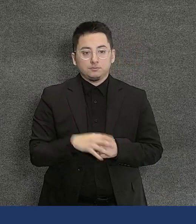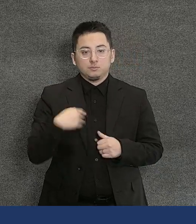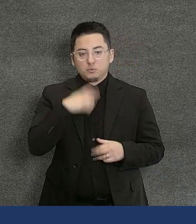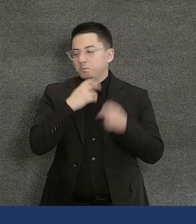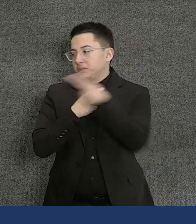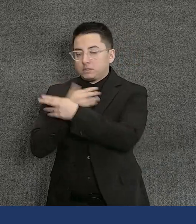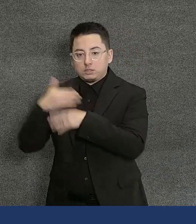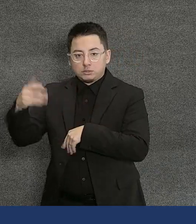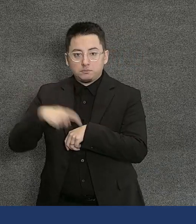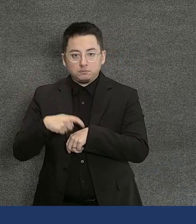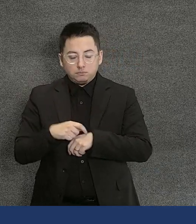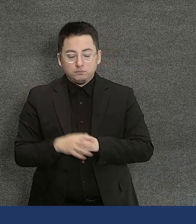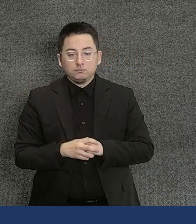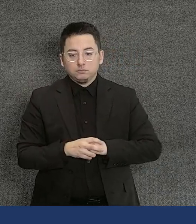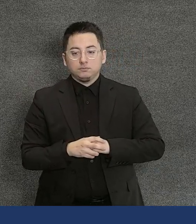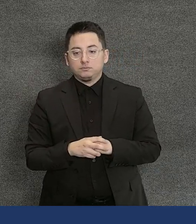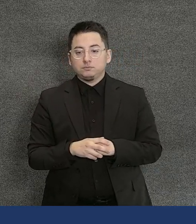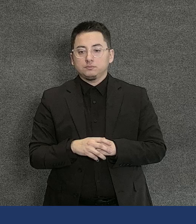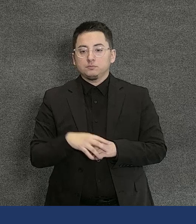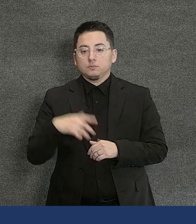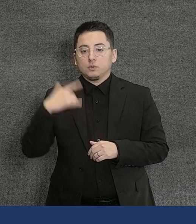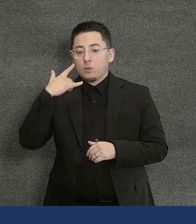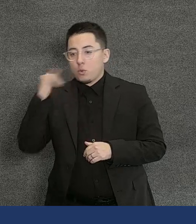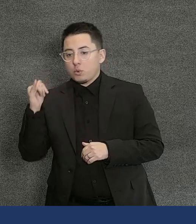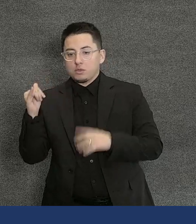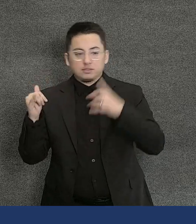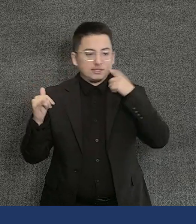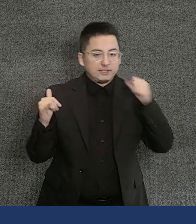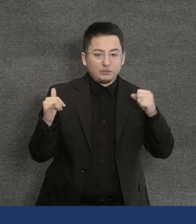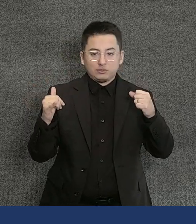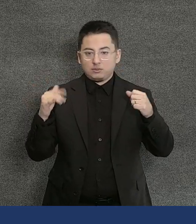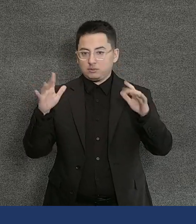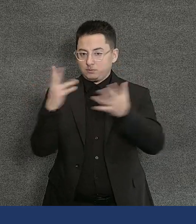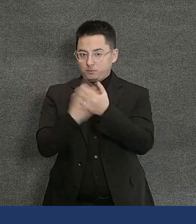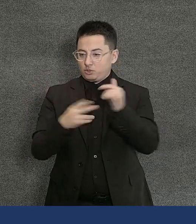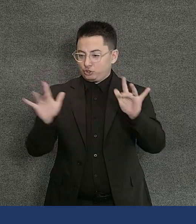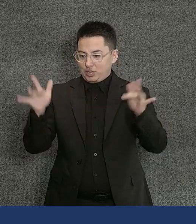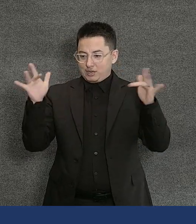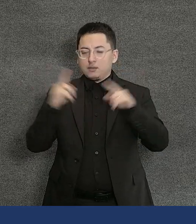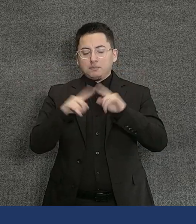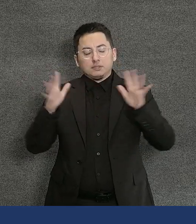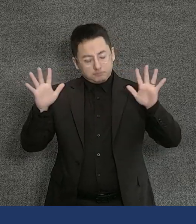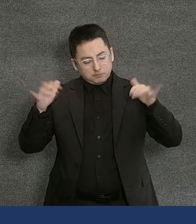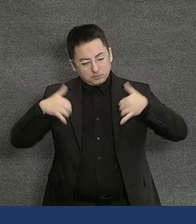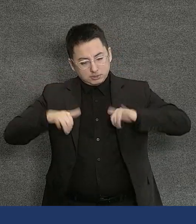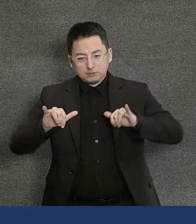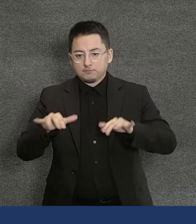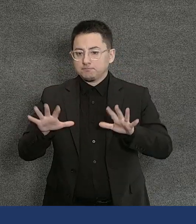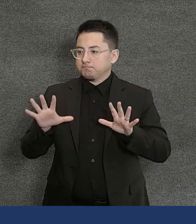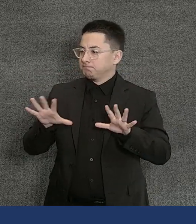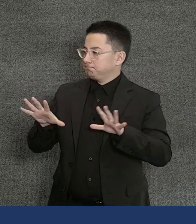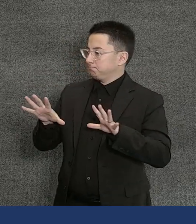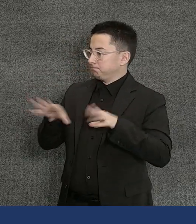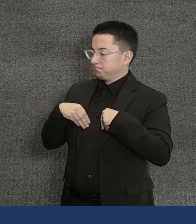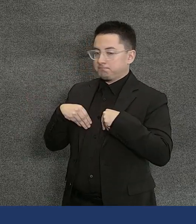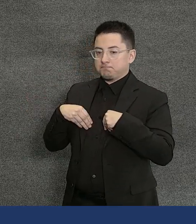But we want to take our rightful place next time as number one in the country. But we know we have work to do, because not every community,